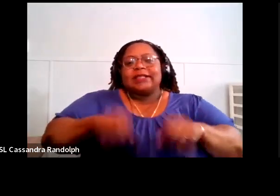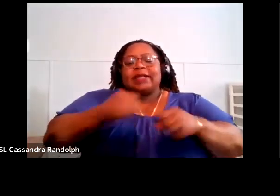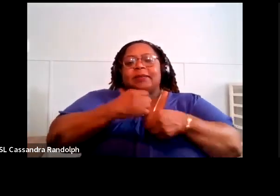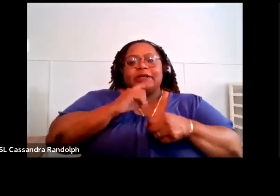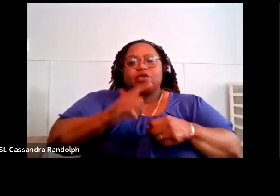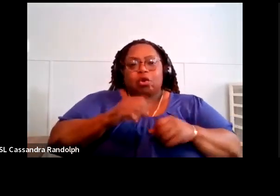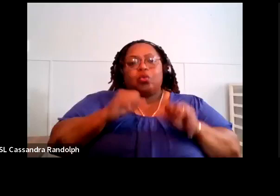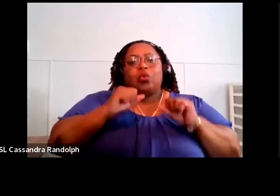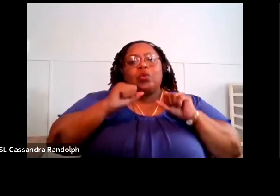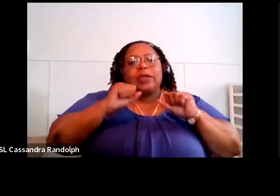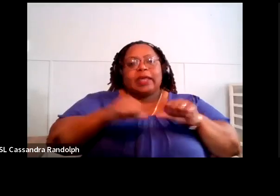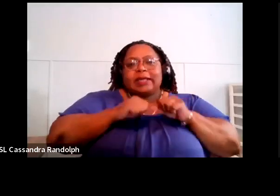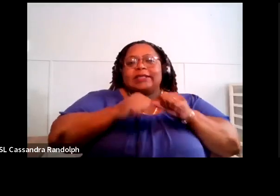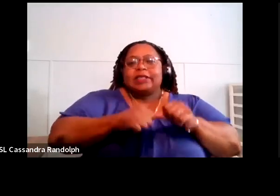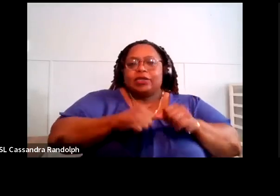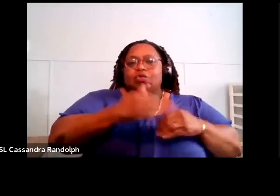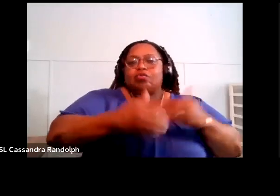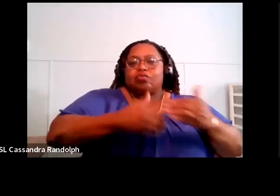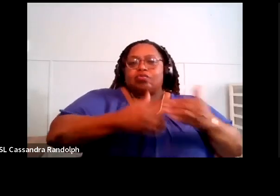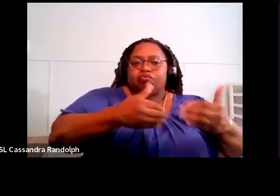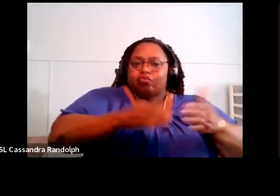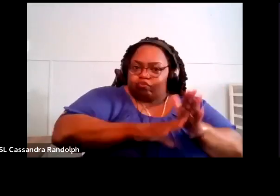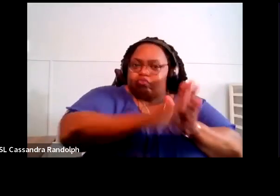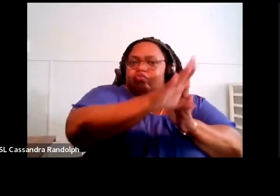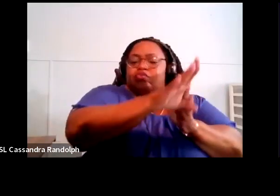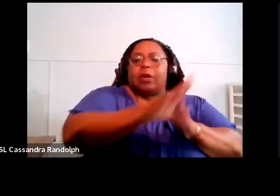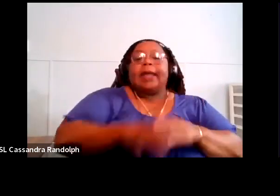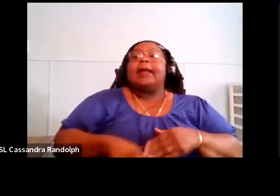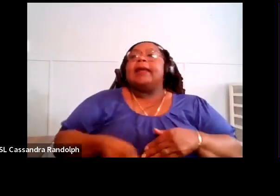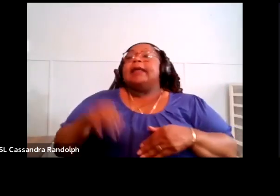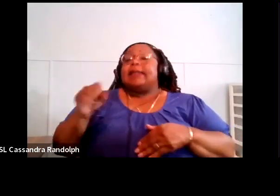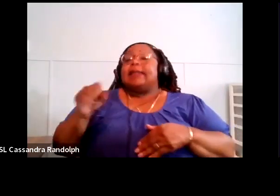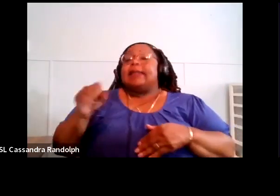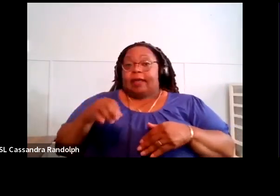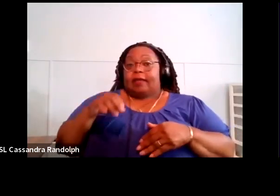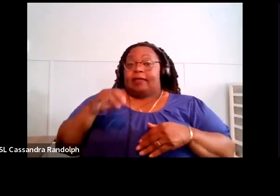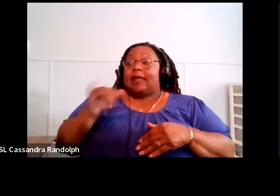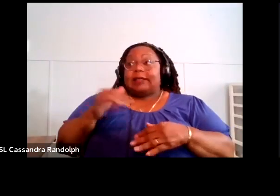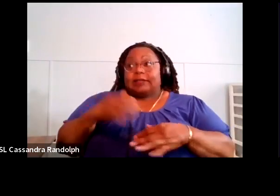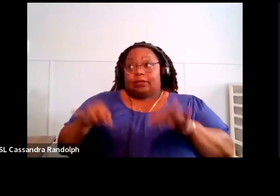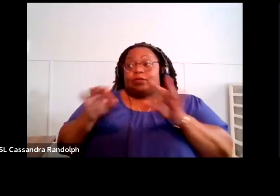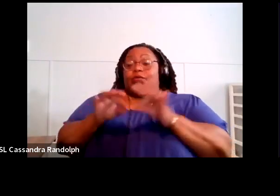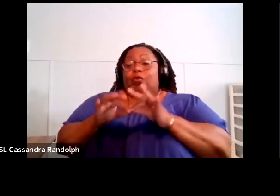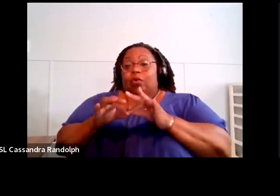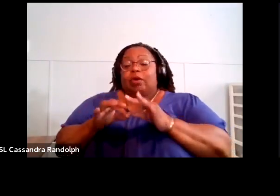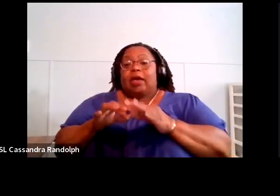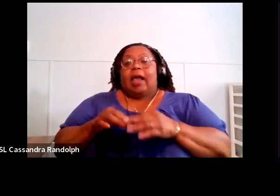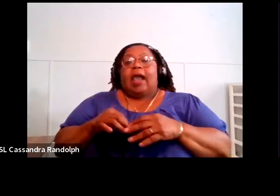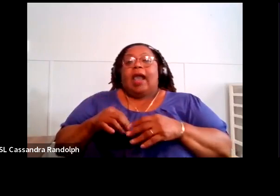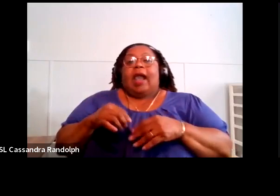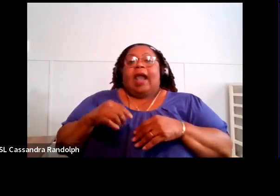saying about making sure our firsts are not our last. What are some specific actions we all